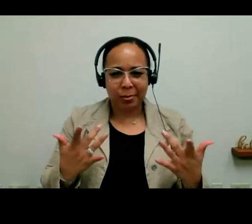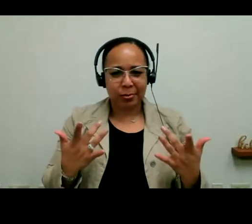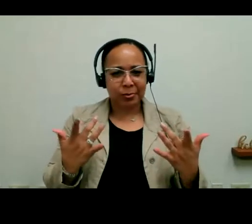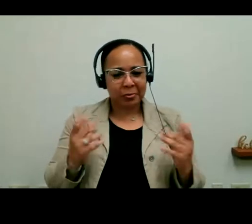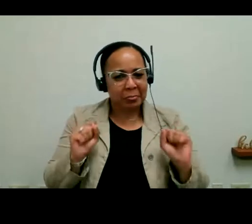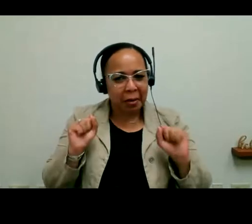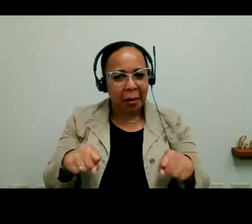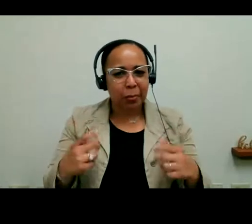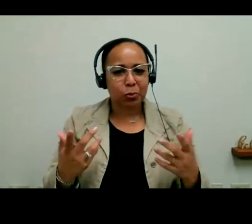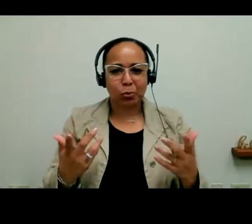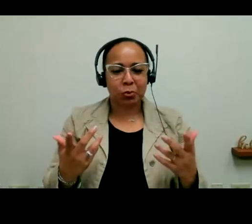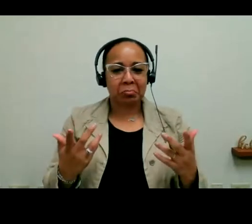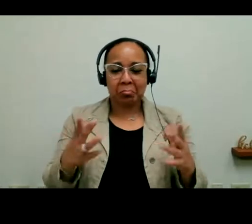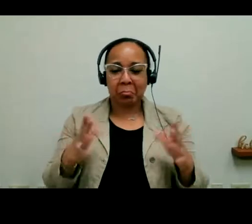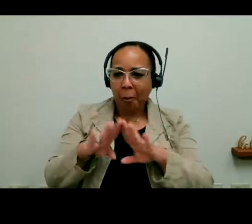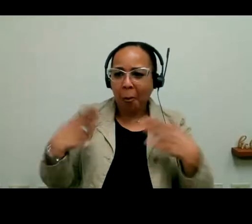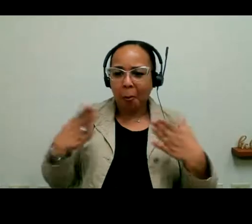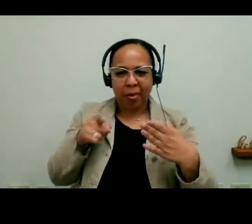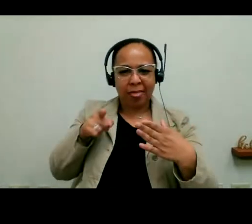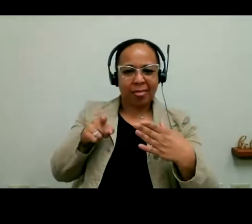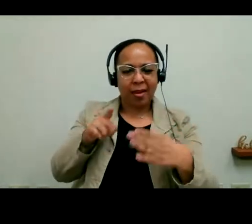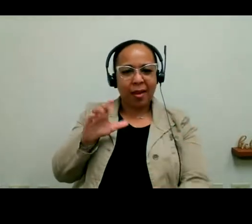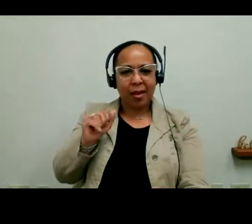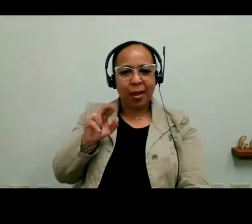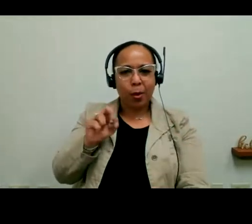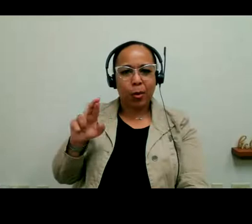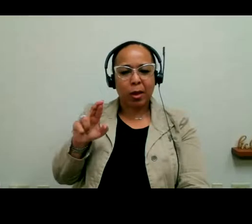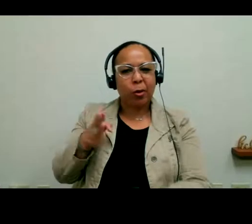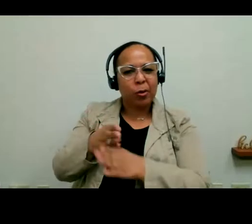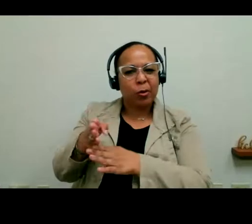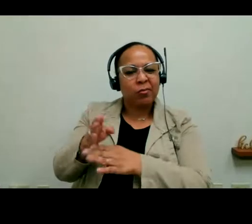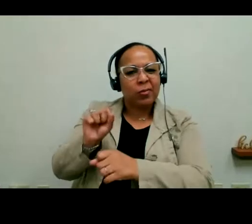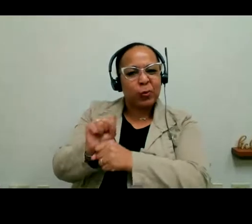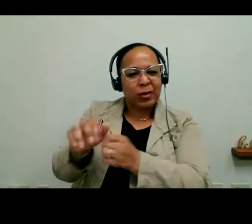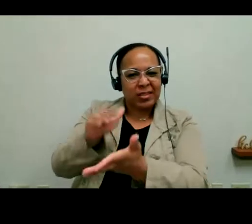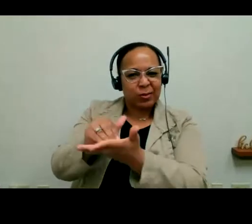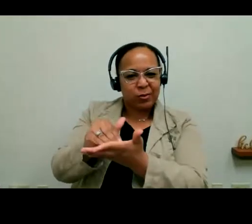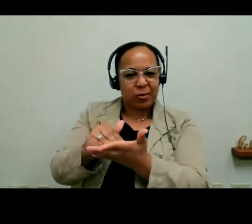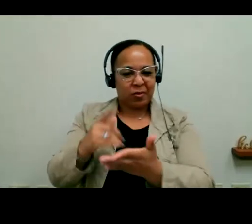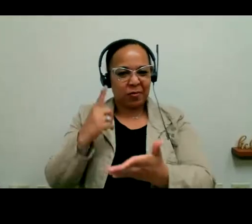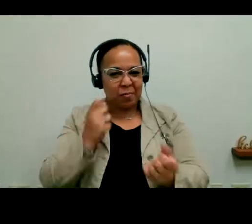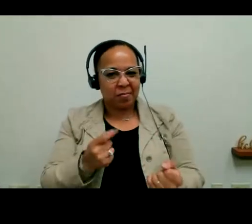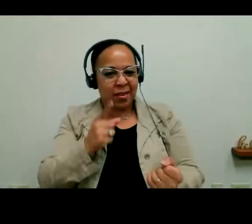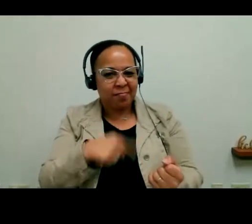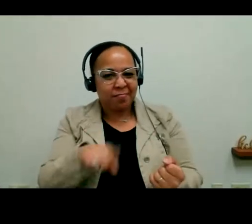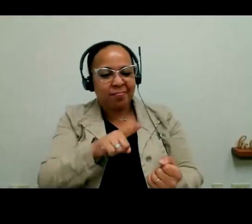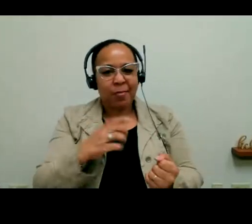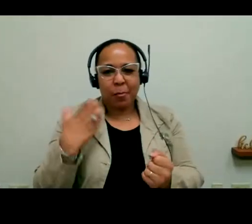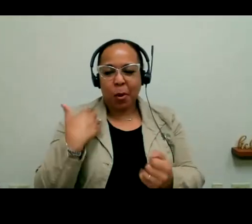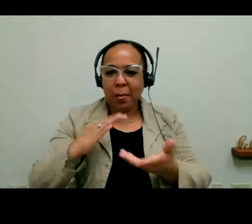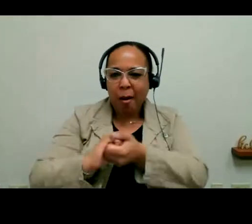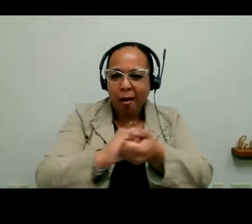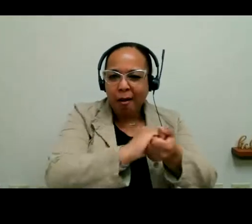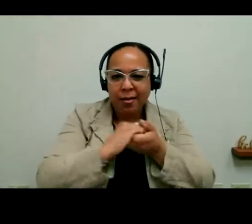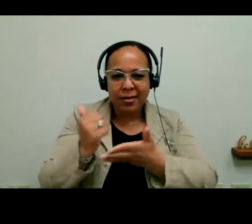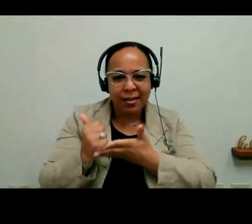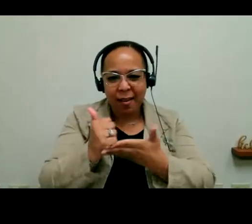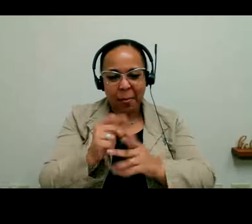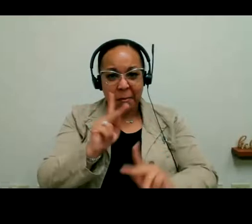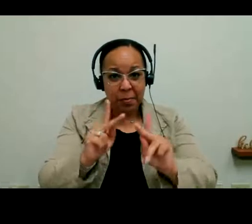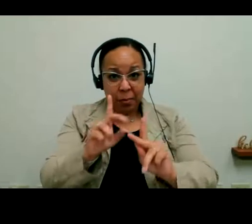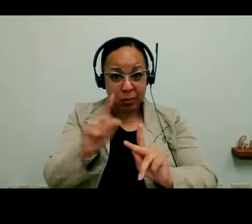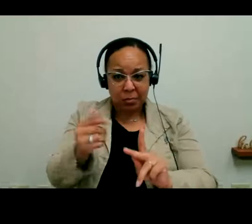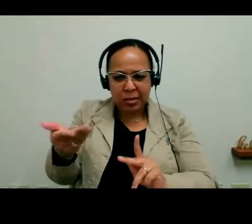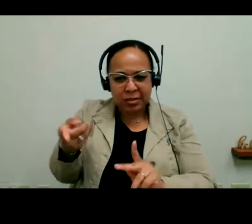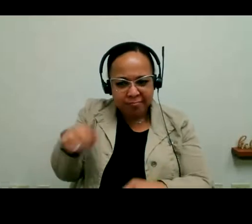to open the command center and to work with so many employment partners